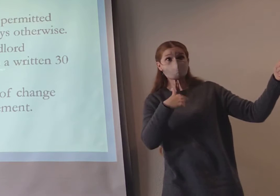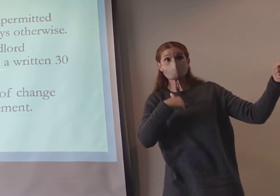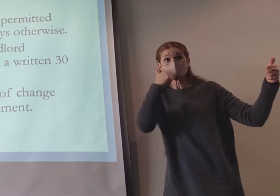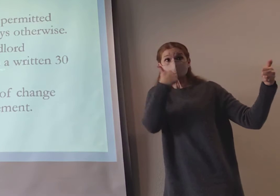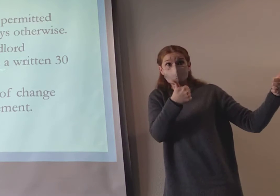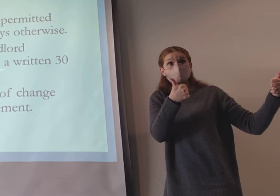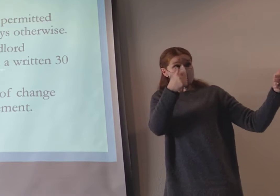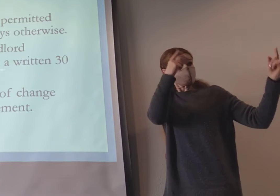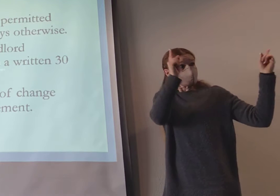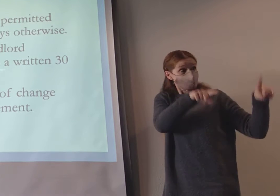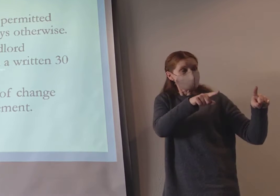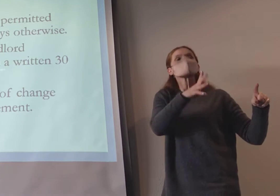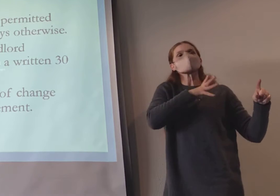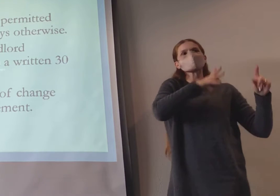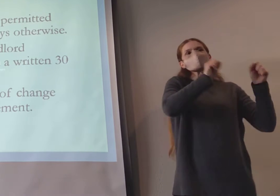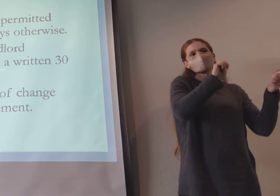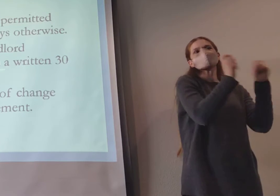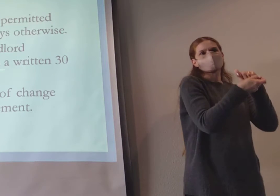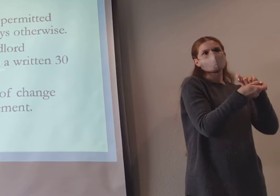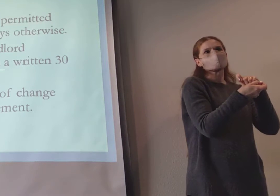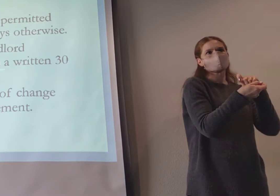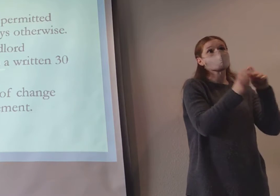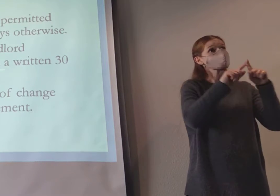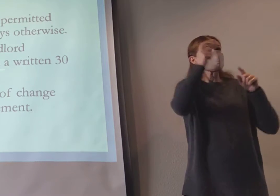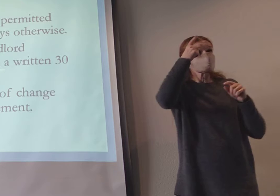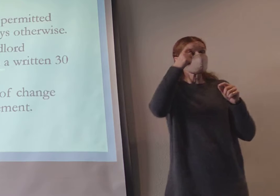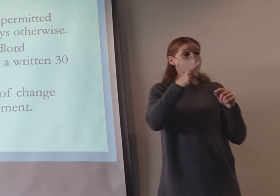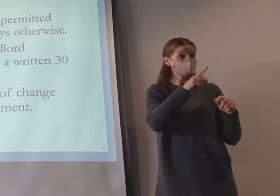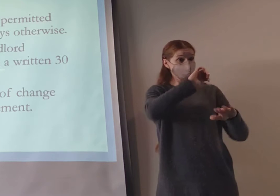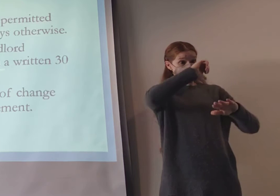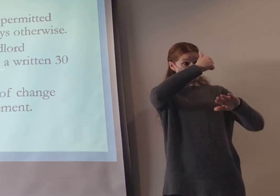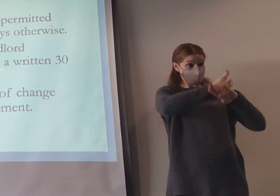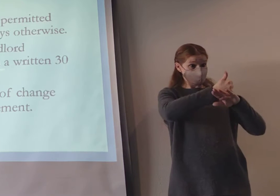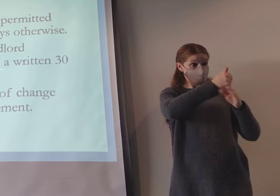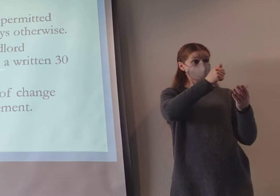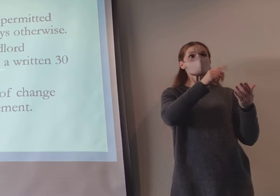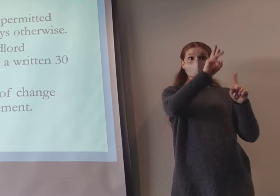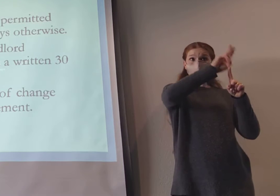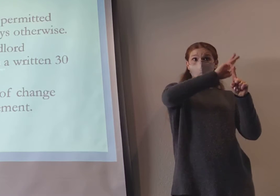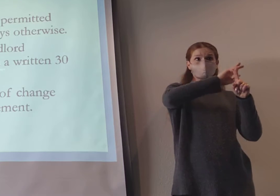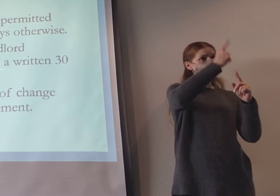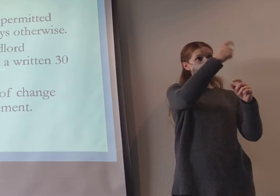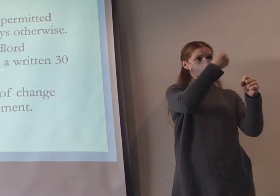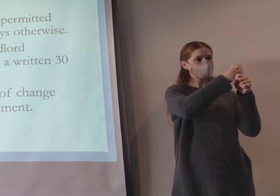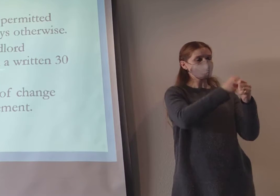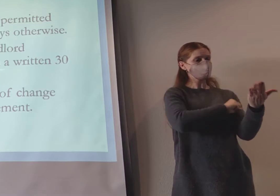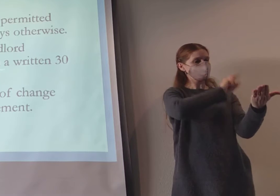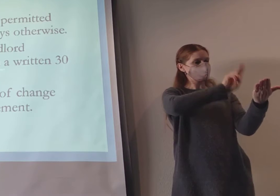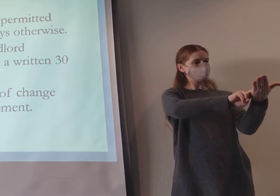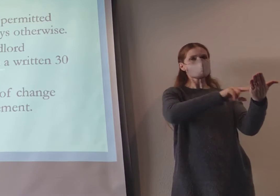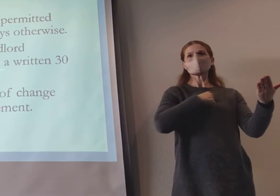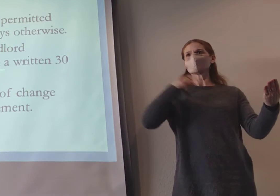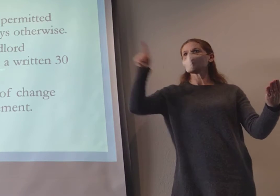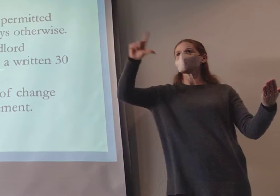So in a fixed lease, the landlord cannot change the lease terms on his own or her own.